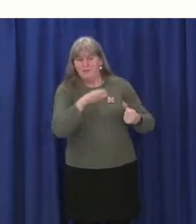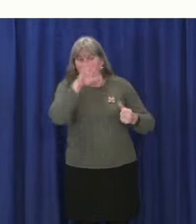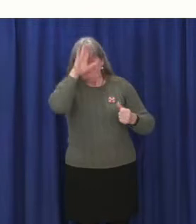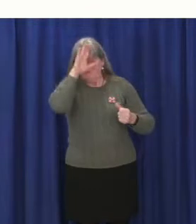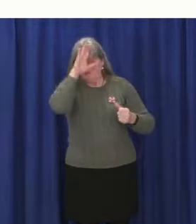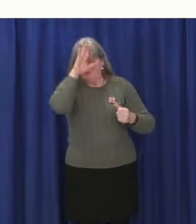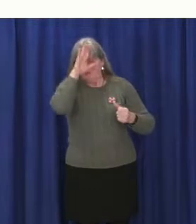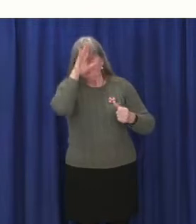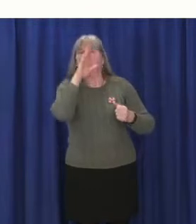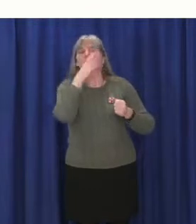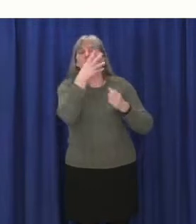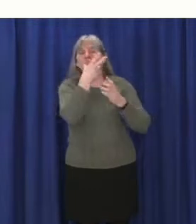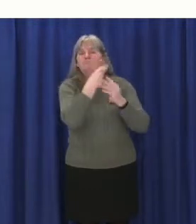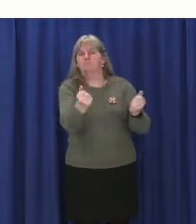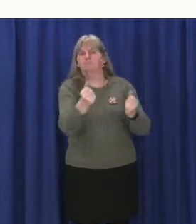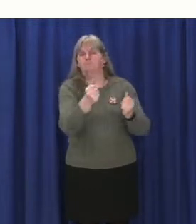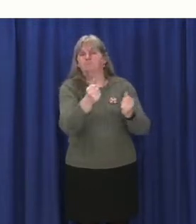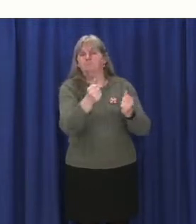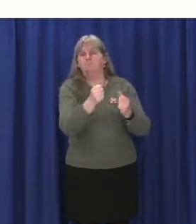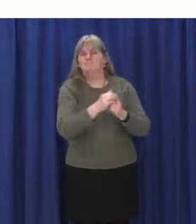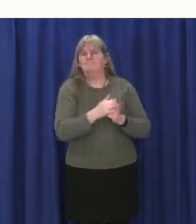has ended. Next slide.